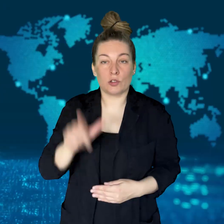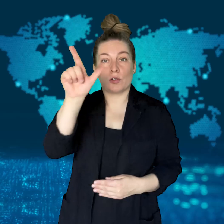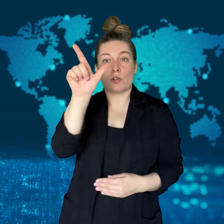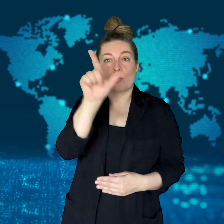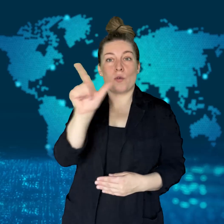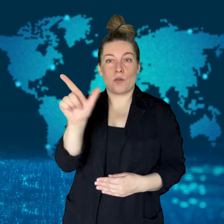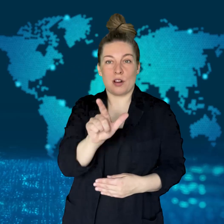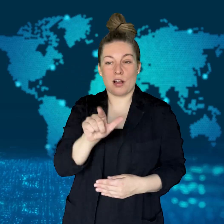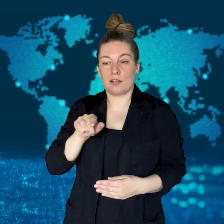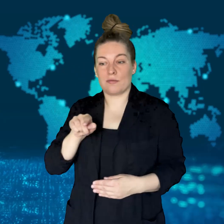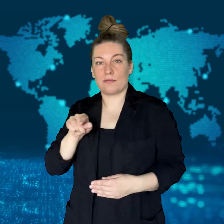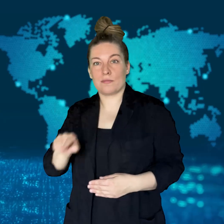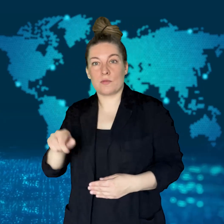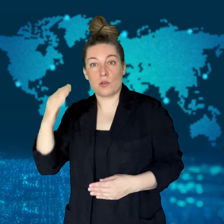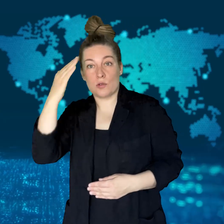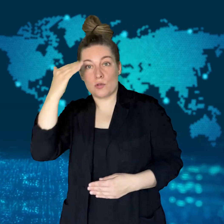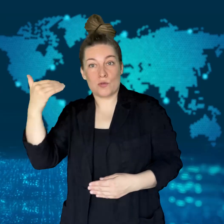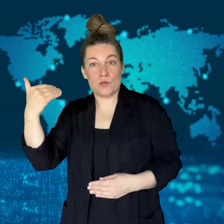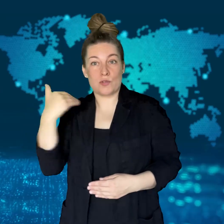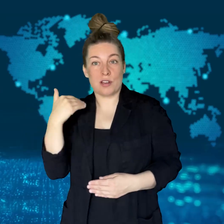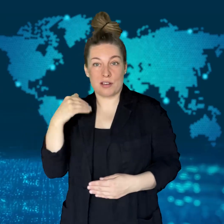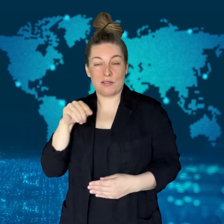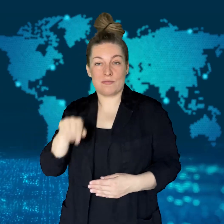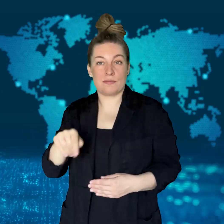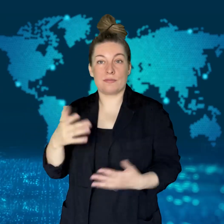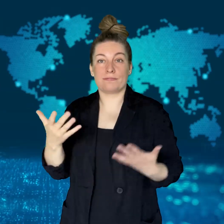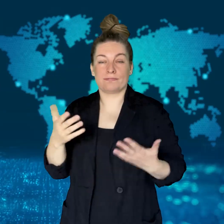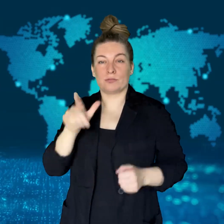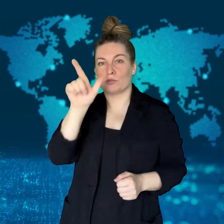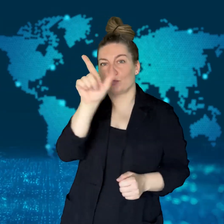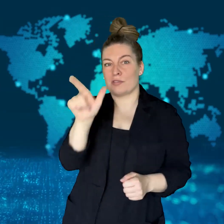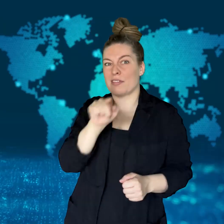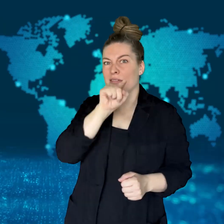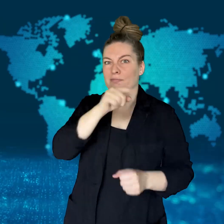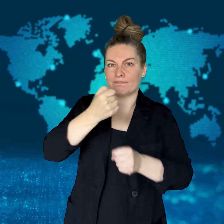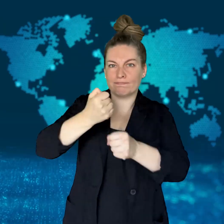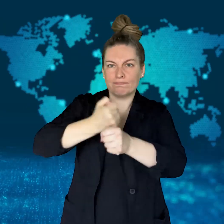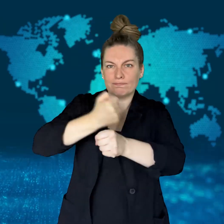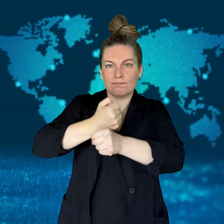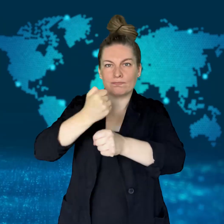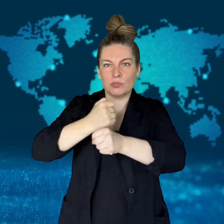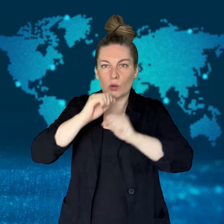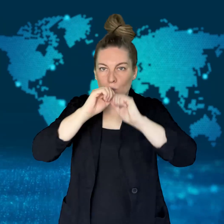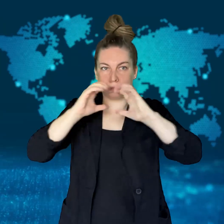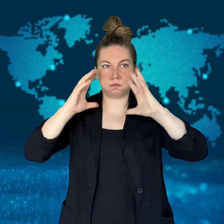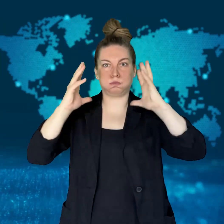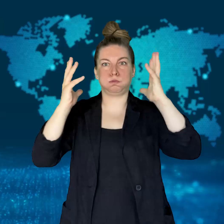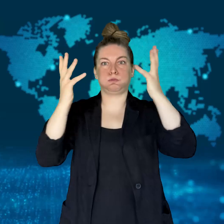[MONIKA]: North Korea has been launching balloons filled